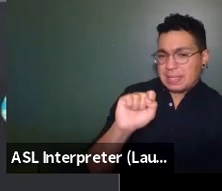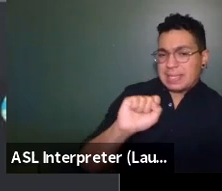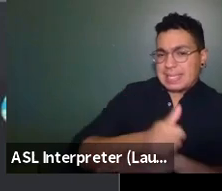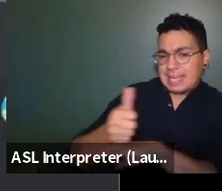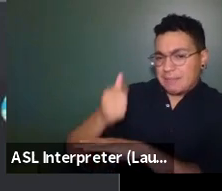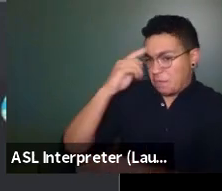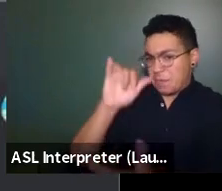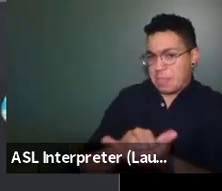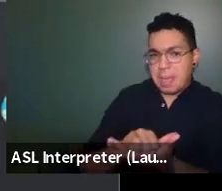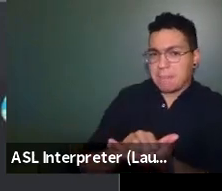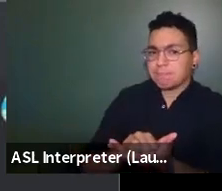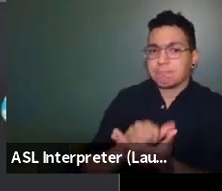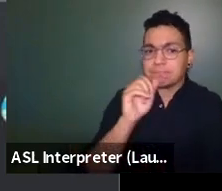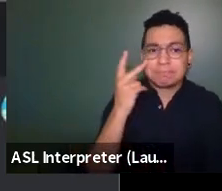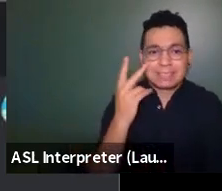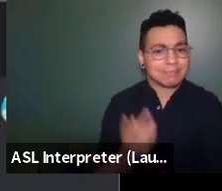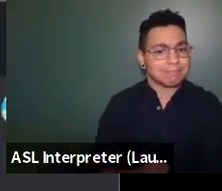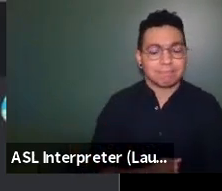ESD 101 - Jeff Crawford: I haven't seen that, personally.